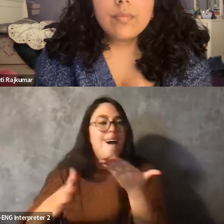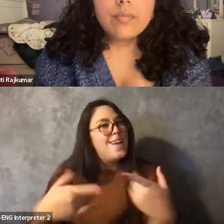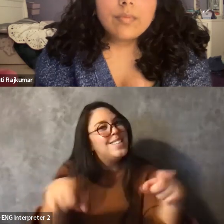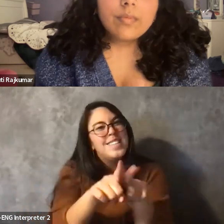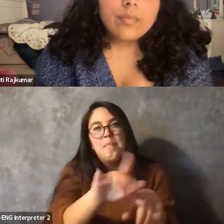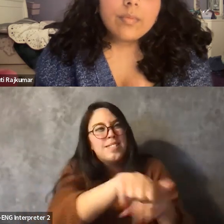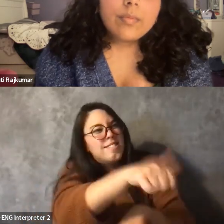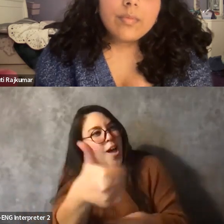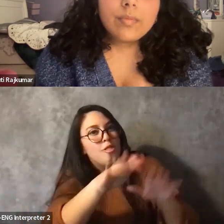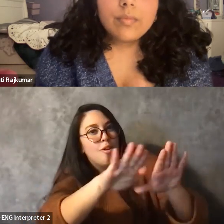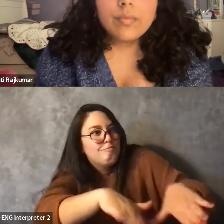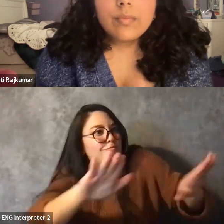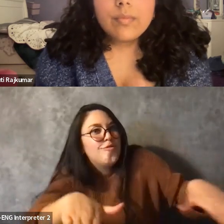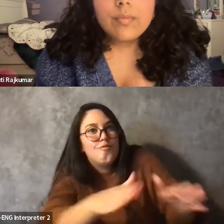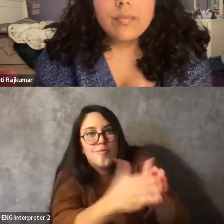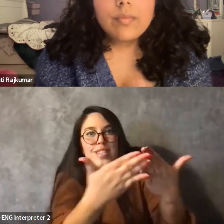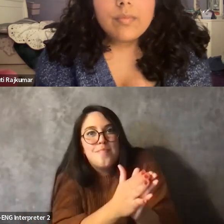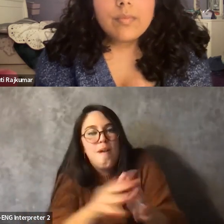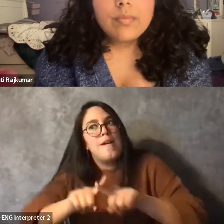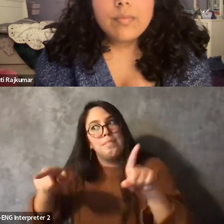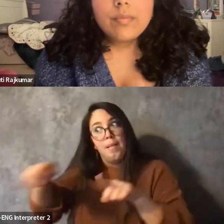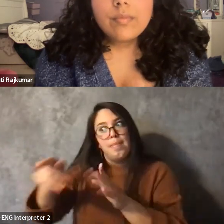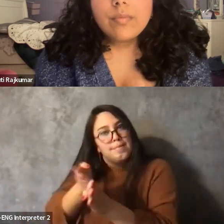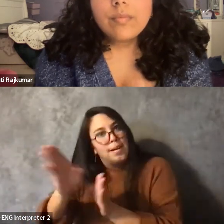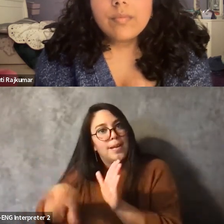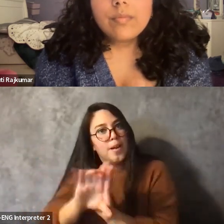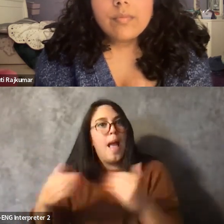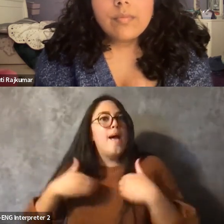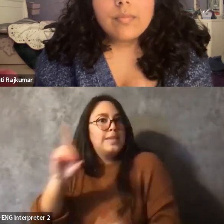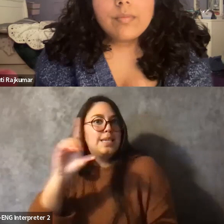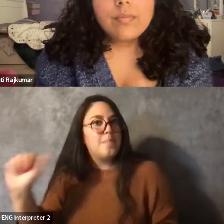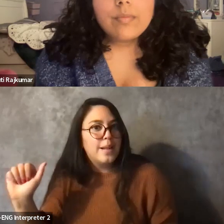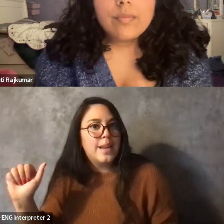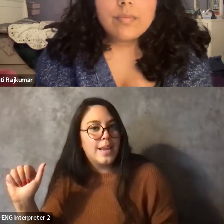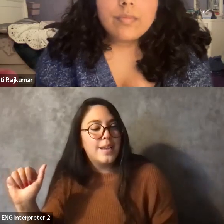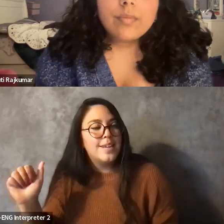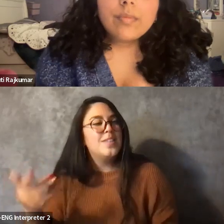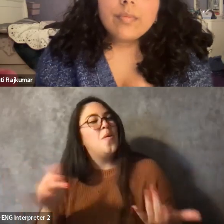And because that was so frustrating, we didn't want to like lose sight of what our,